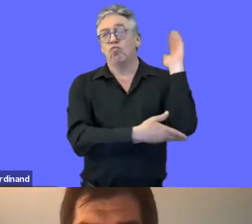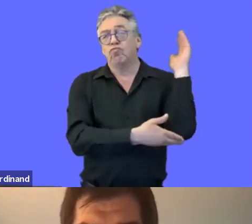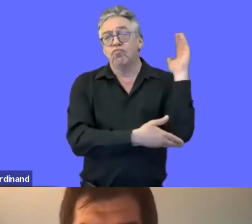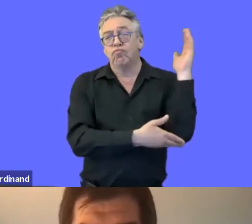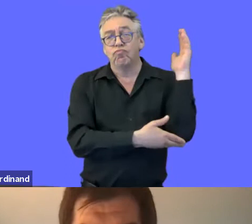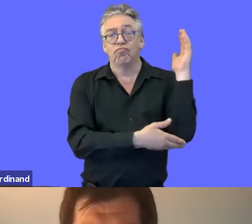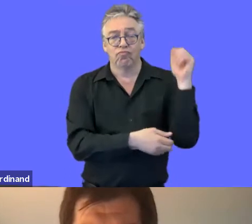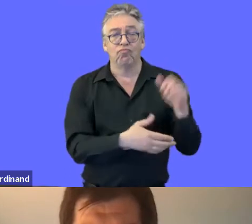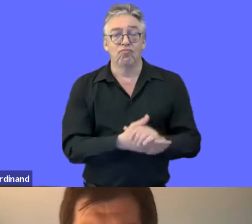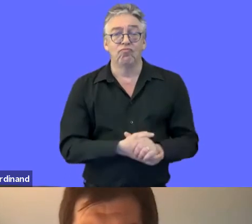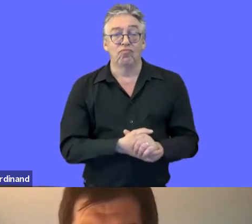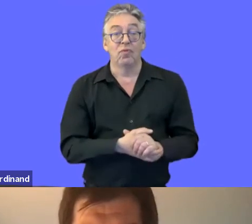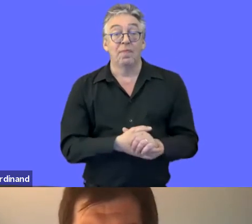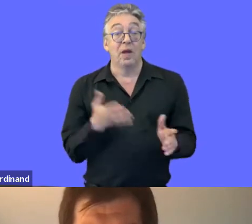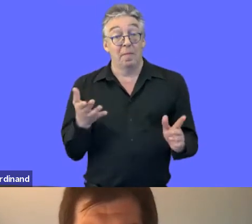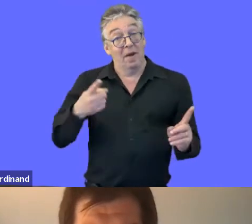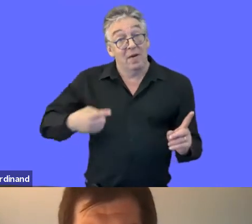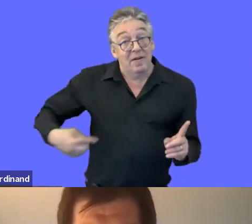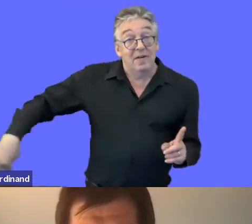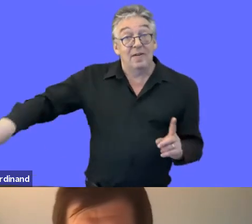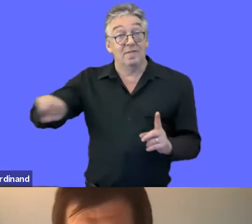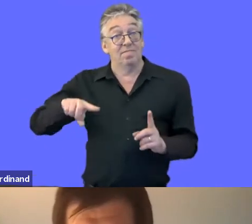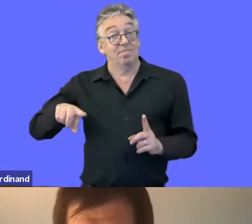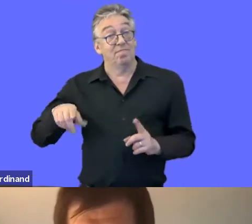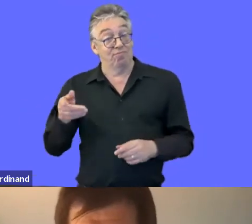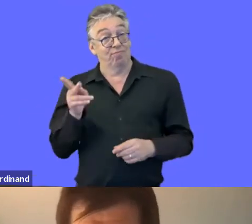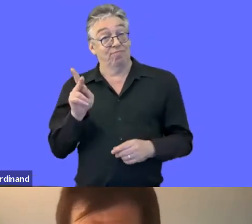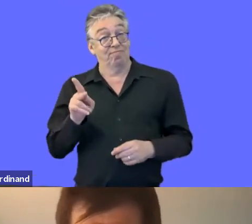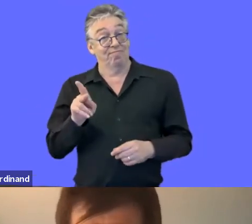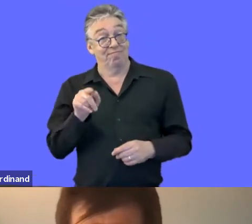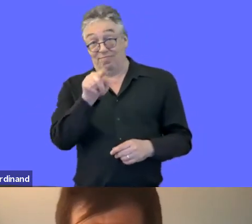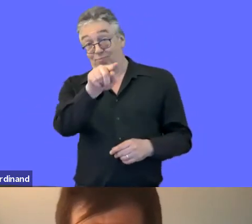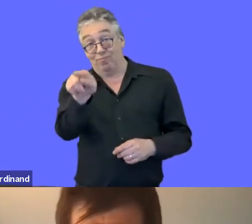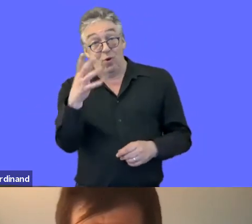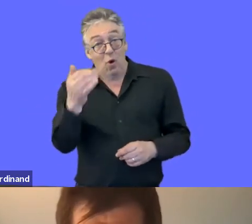in knowing better the information that you have provided.